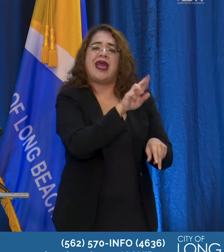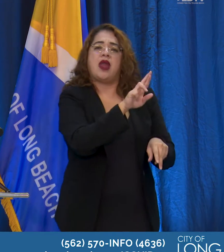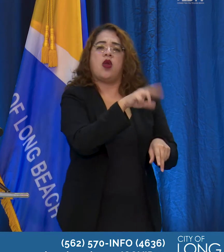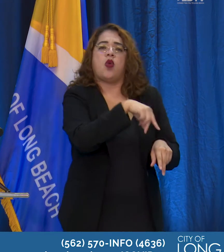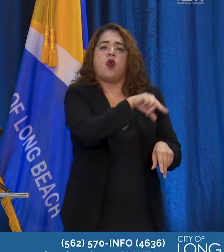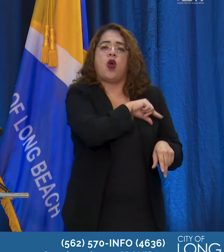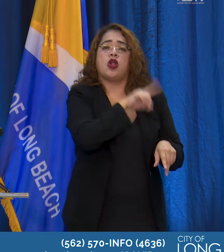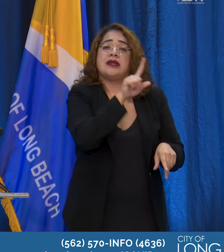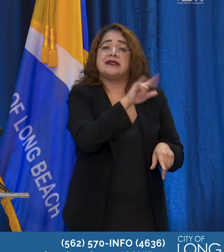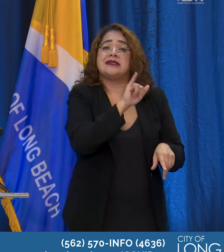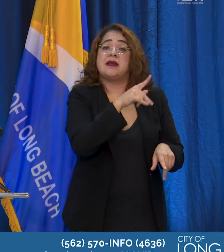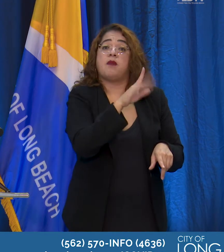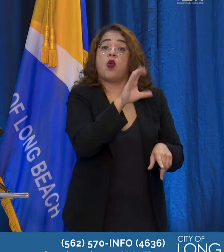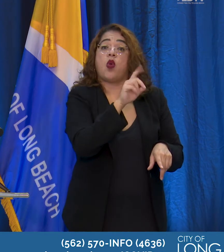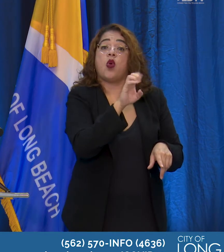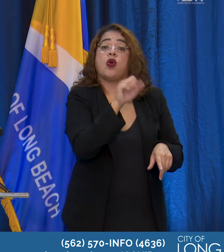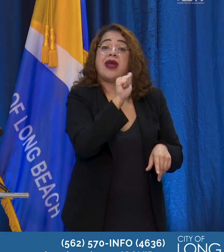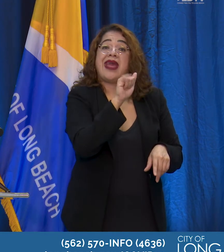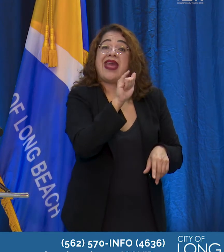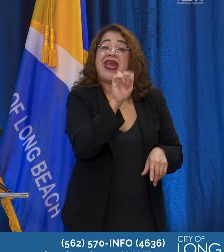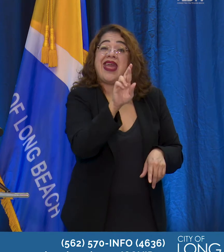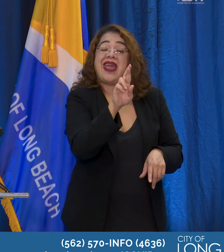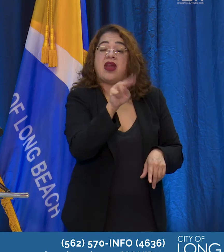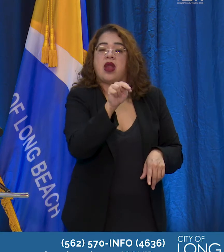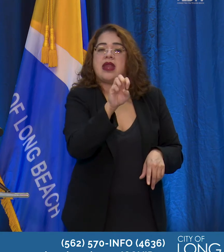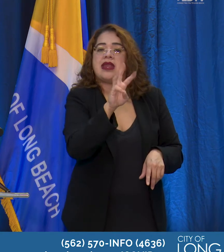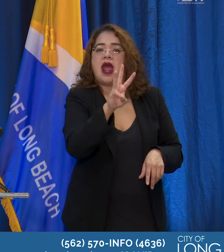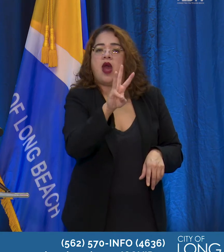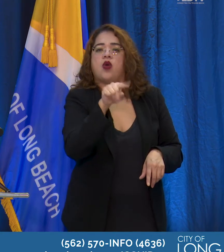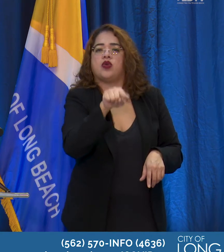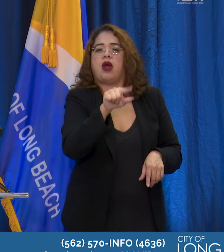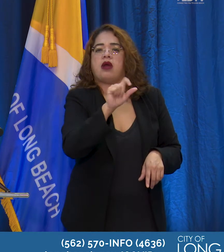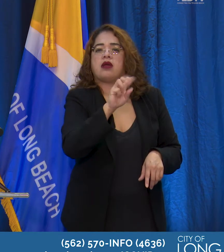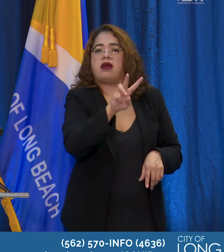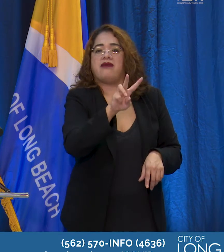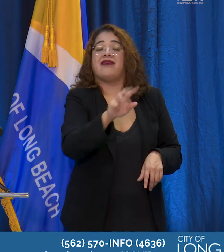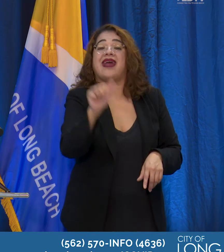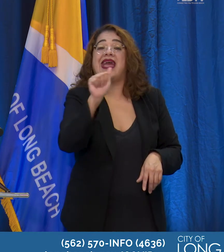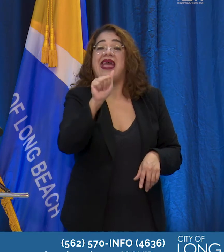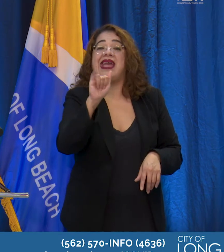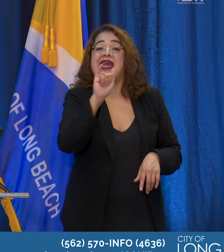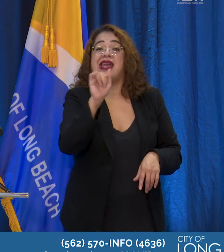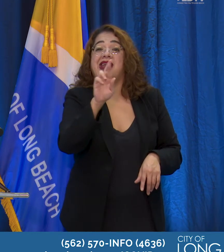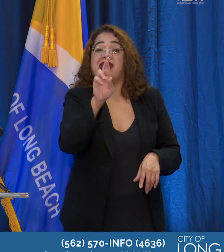zip code by visiting airnow.gov. Again that's